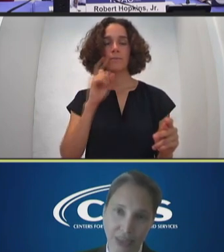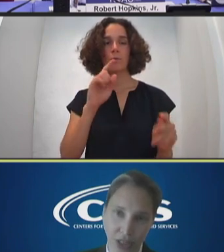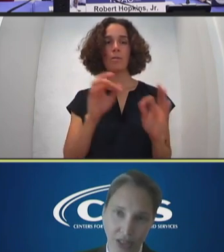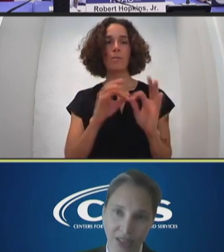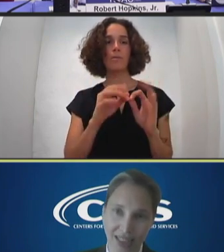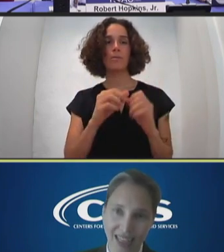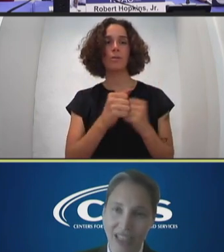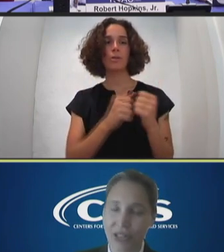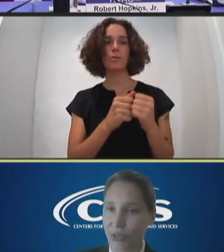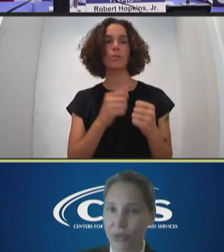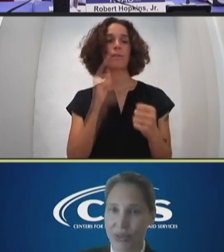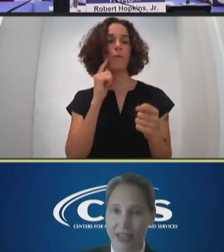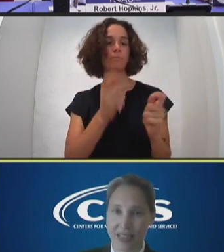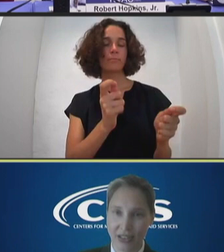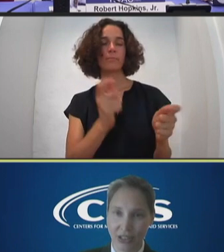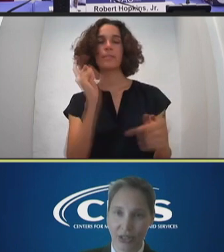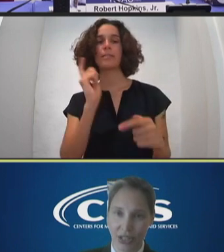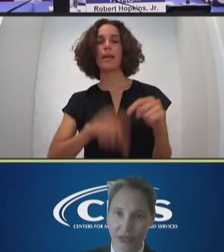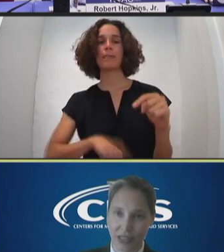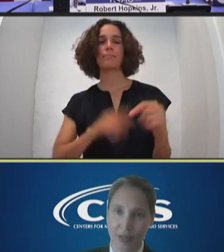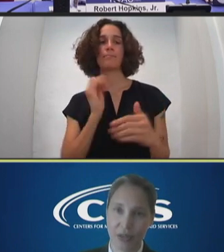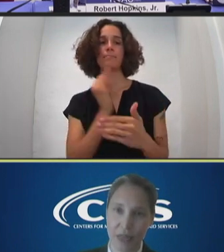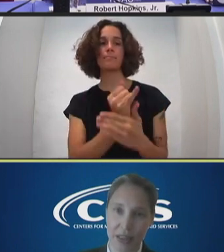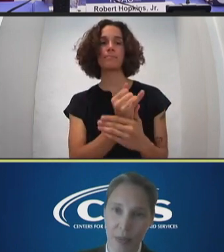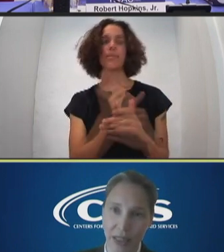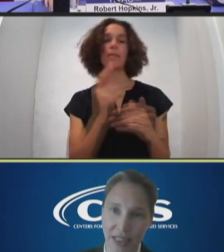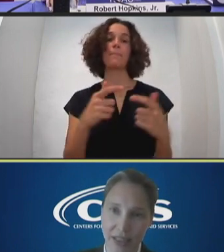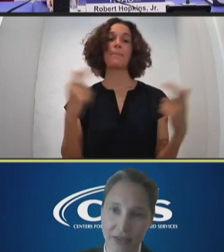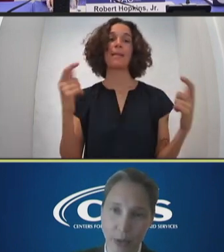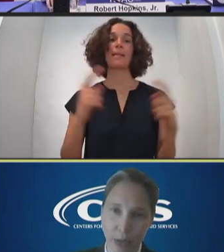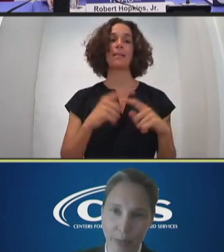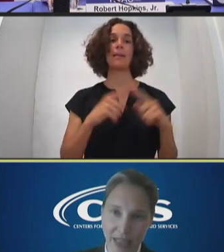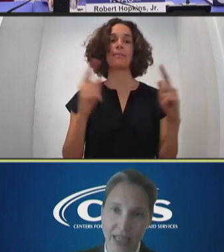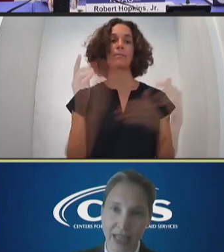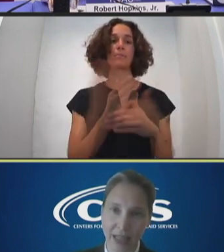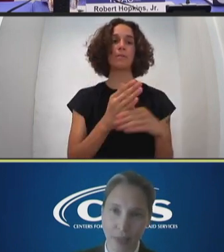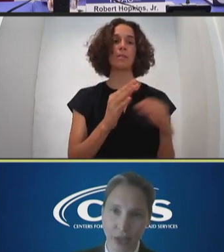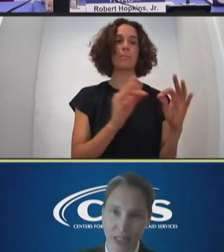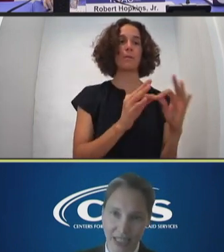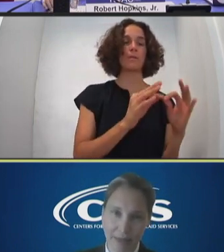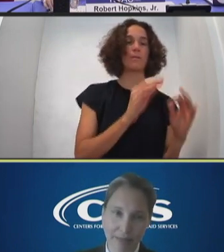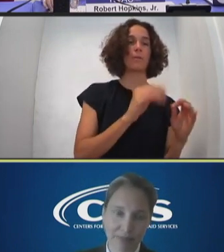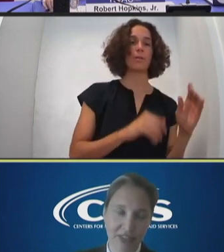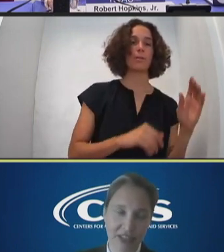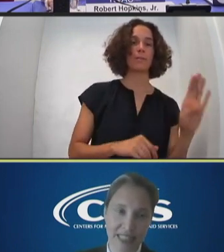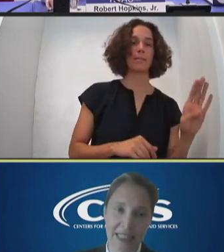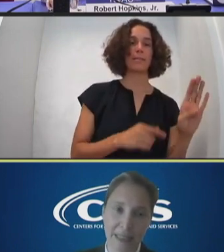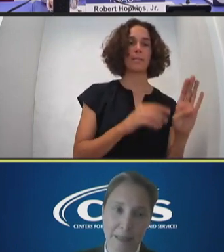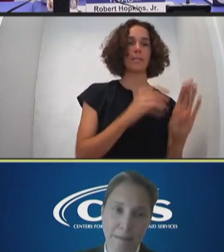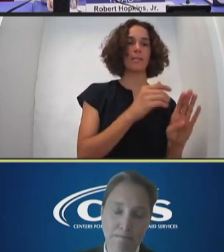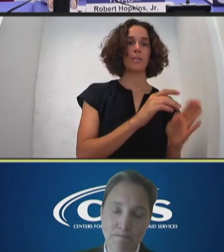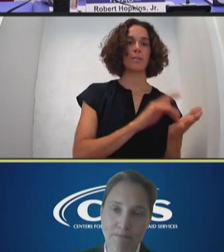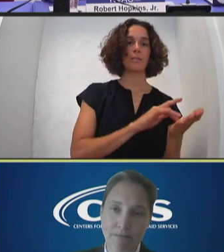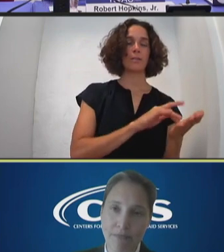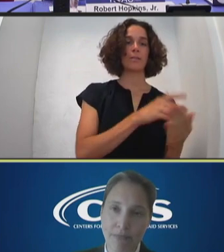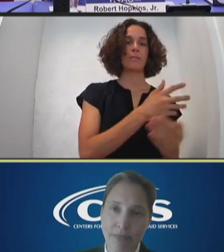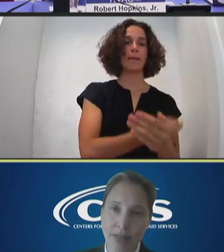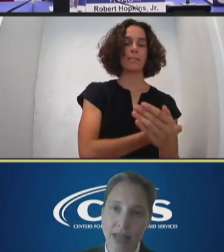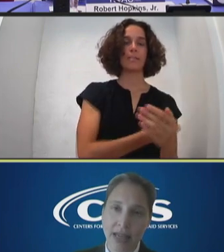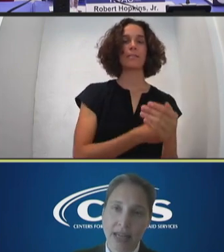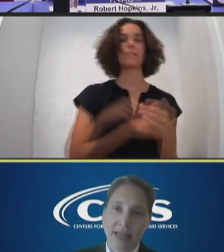drugs. So, that is a large difference between the pricing for Part B and Part D vaccines.